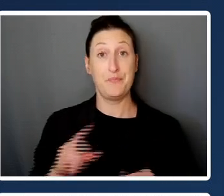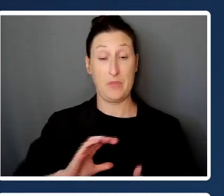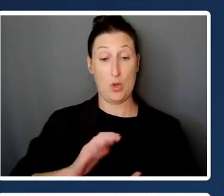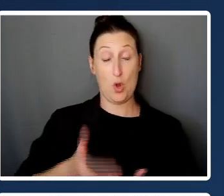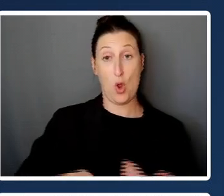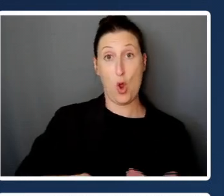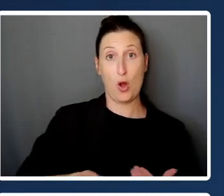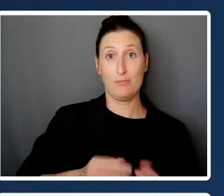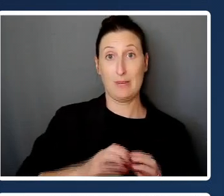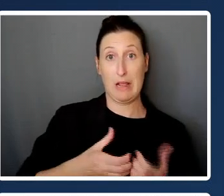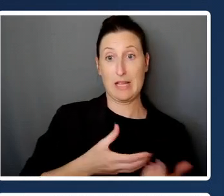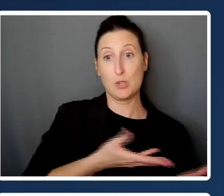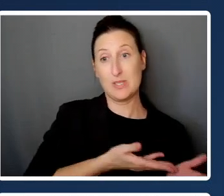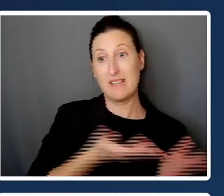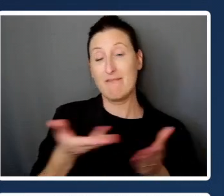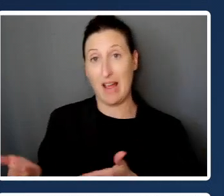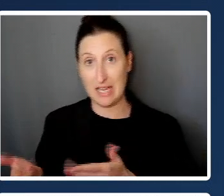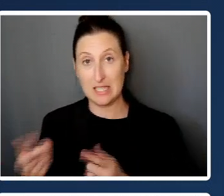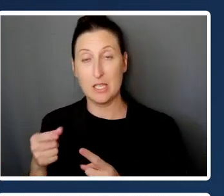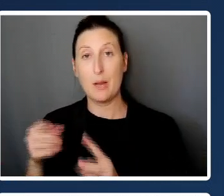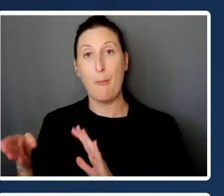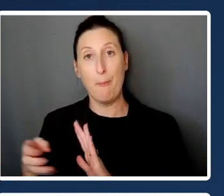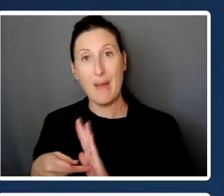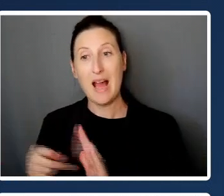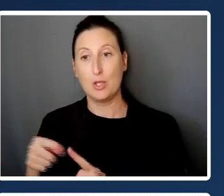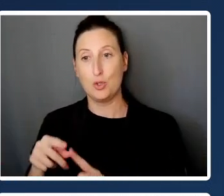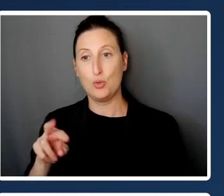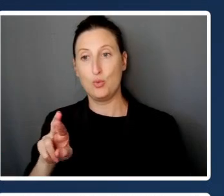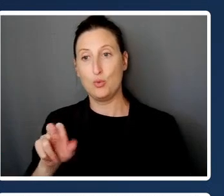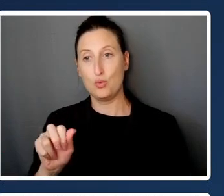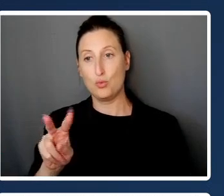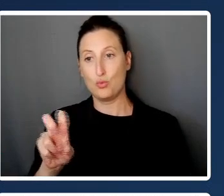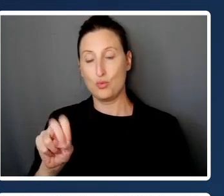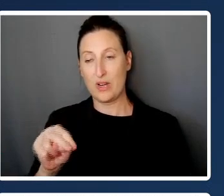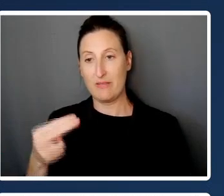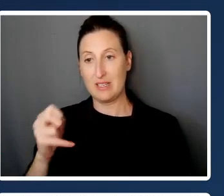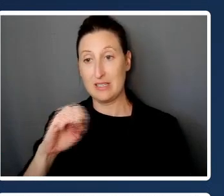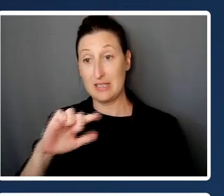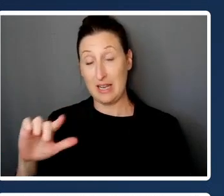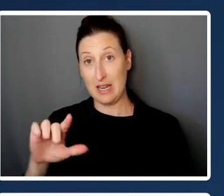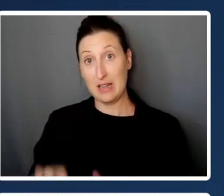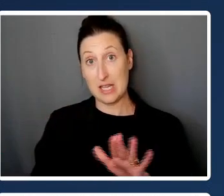training, back to the Raven Hill Discovery Center. And this is a place in our community